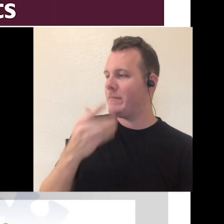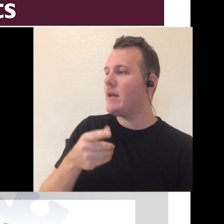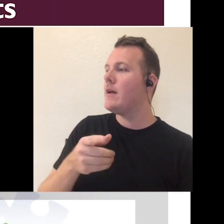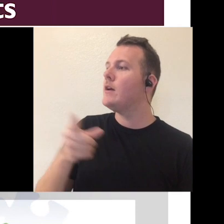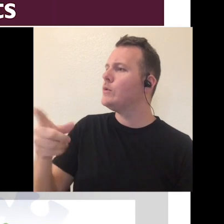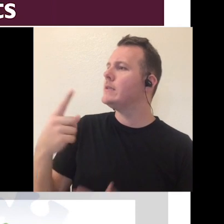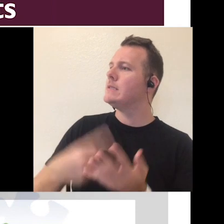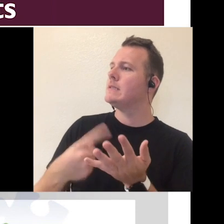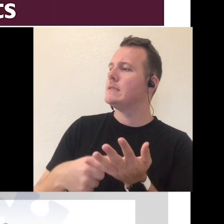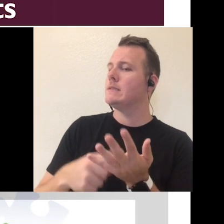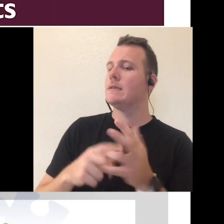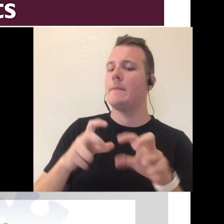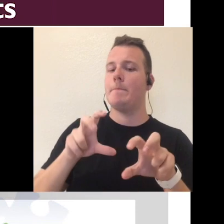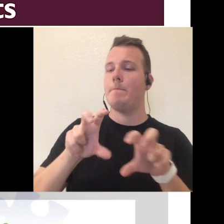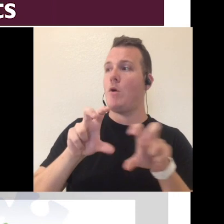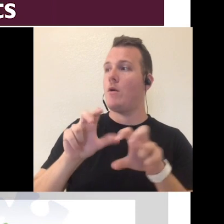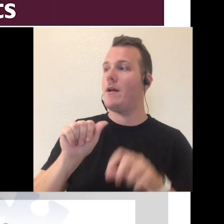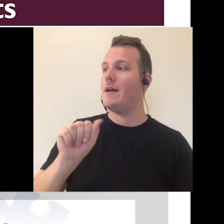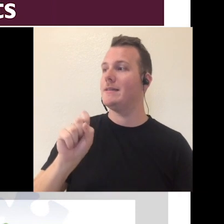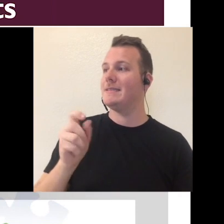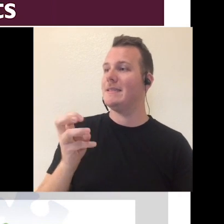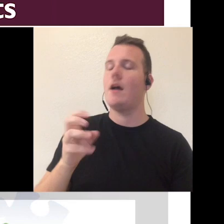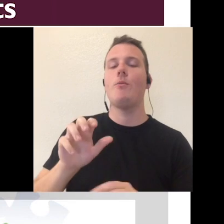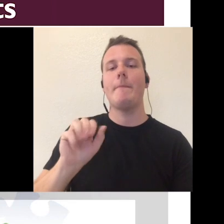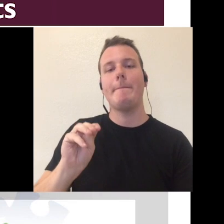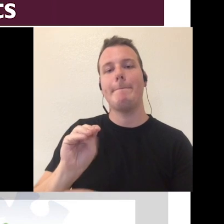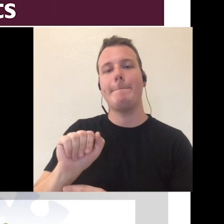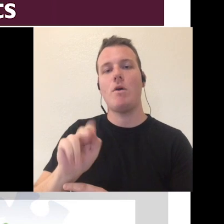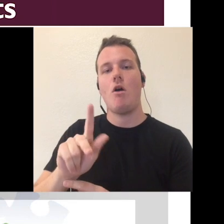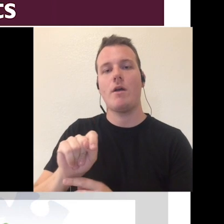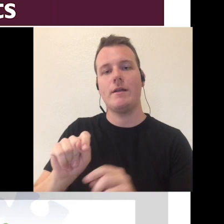question is, "Can you discuss market assessment as it applies to private